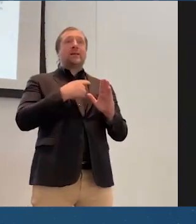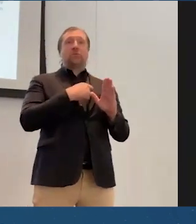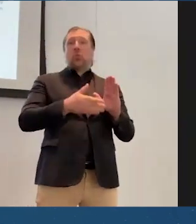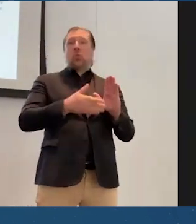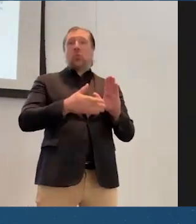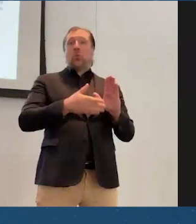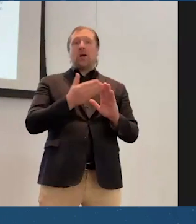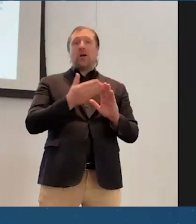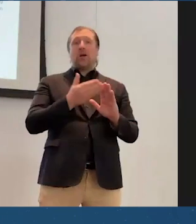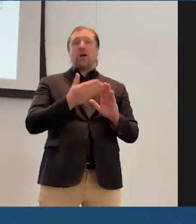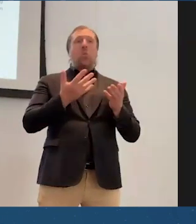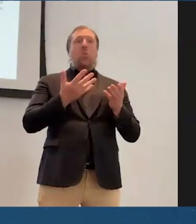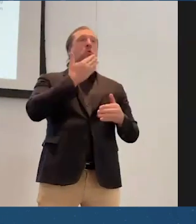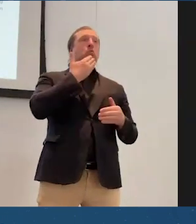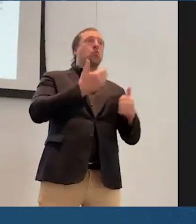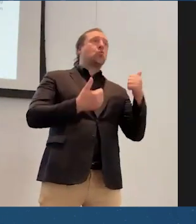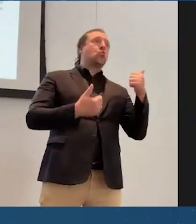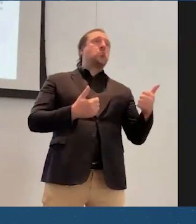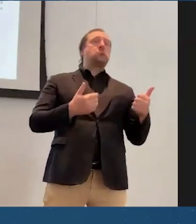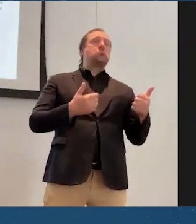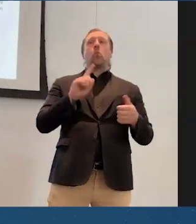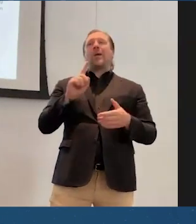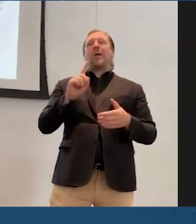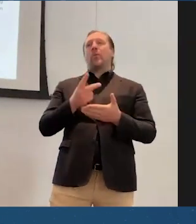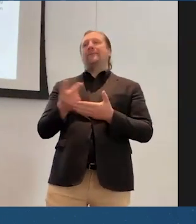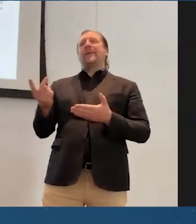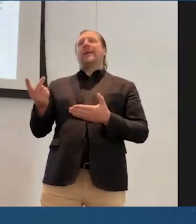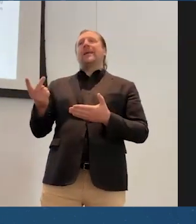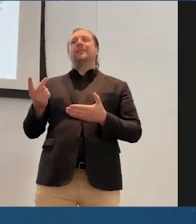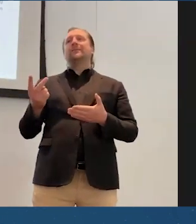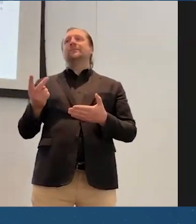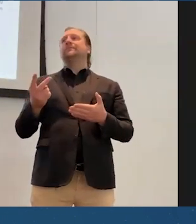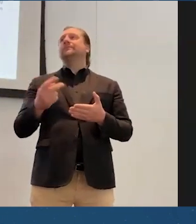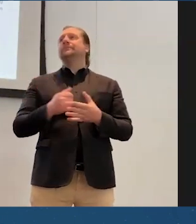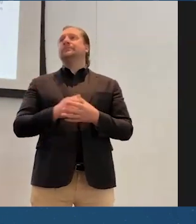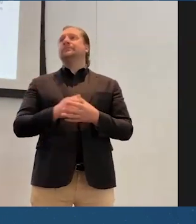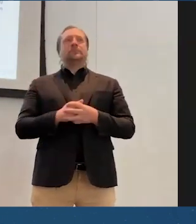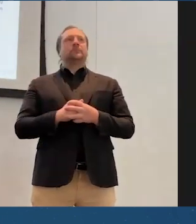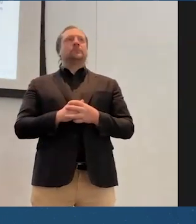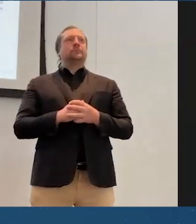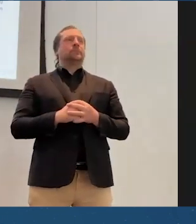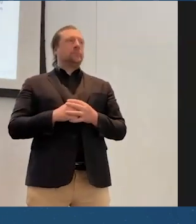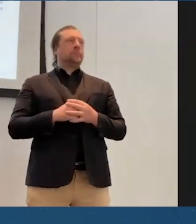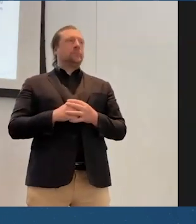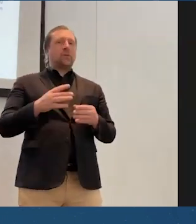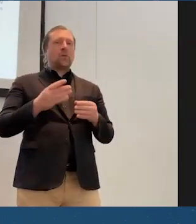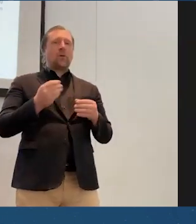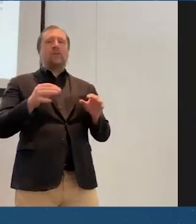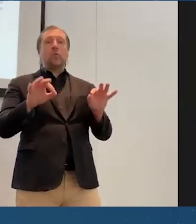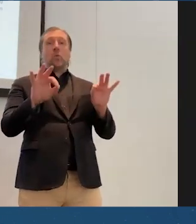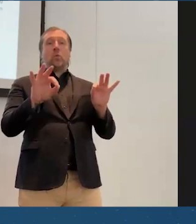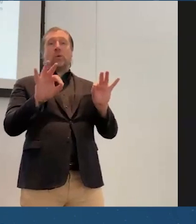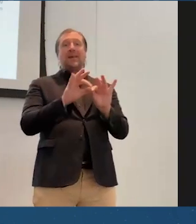what's gone well, where we've failed, and so a few key dos and don'ts that we've gathered.